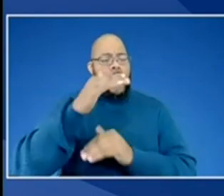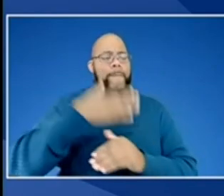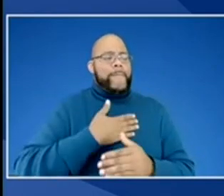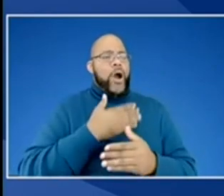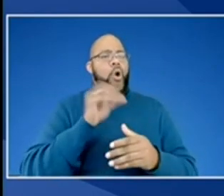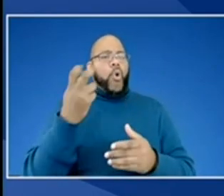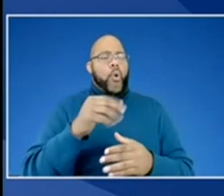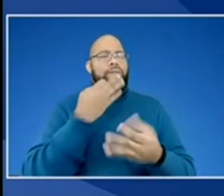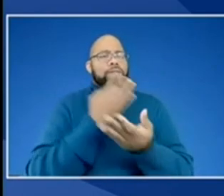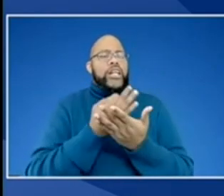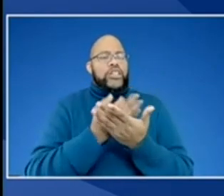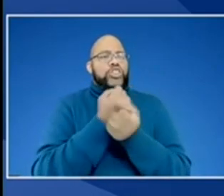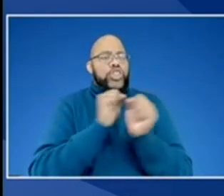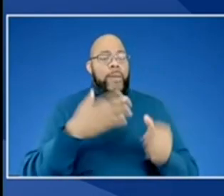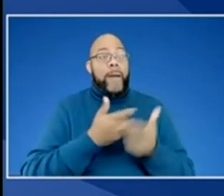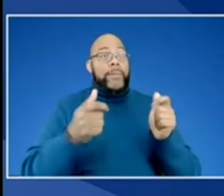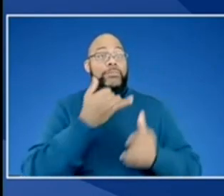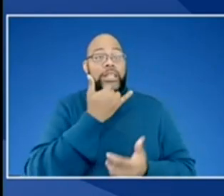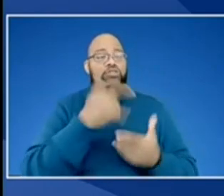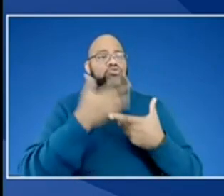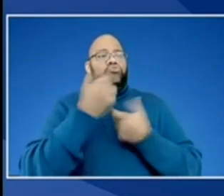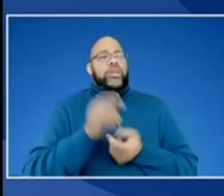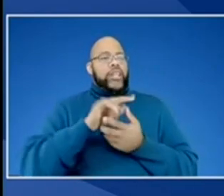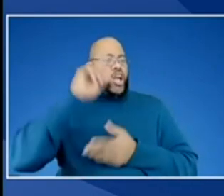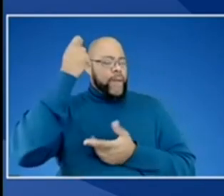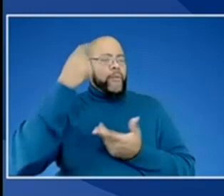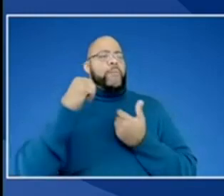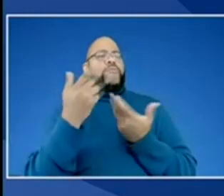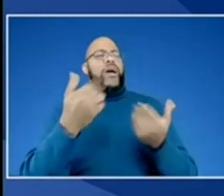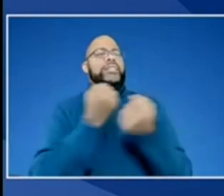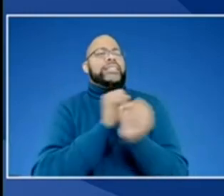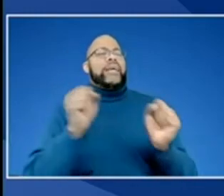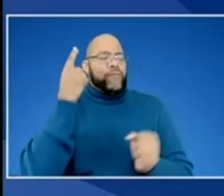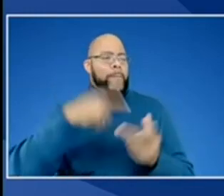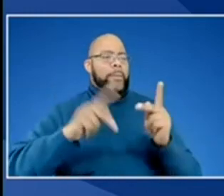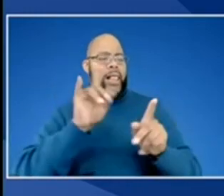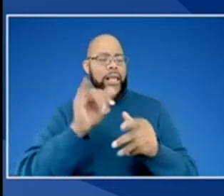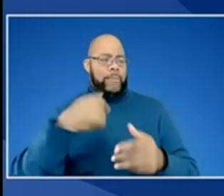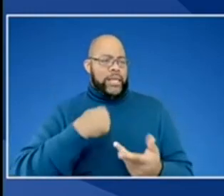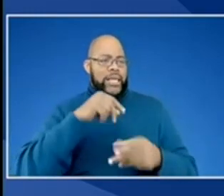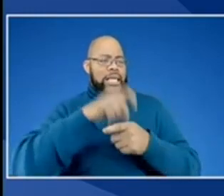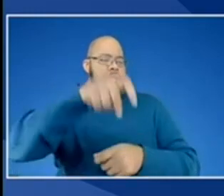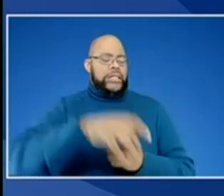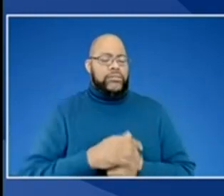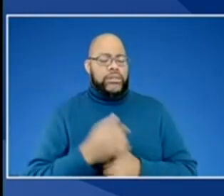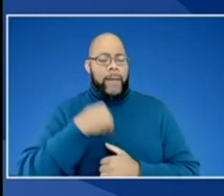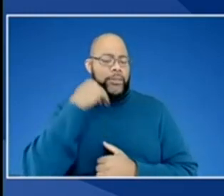And my biggest mistake was to trust that the Government would provide a safety net for people in need. I am ashamed to live in a country where